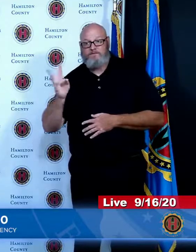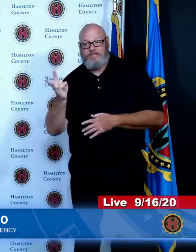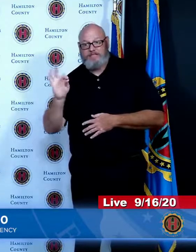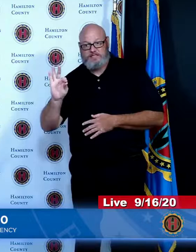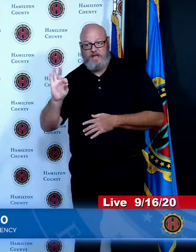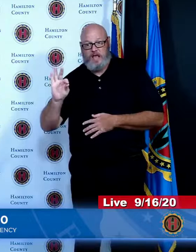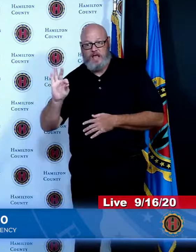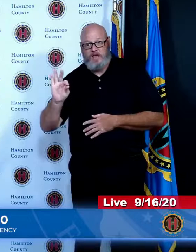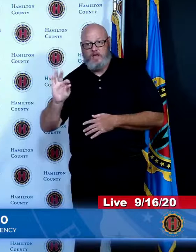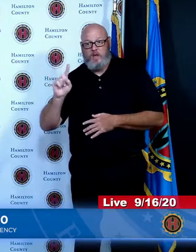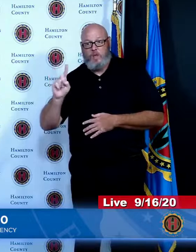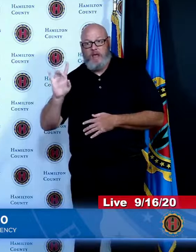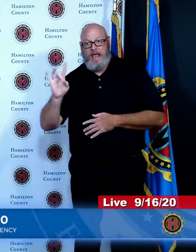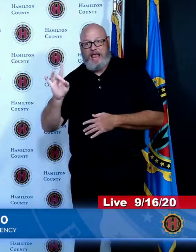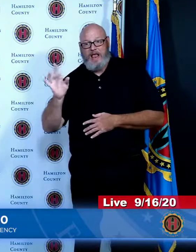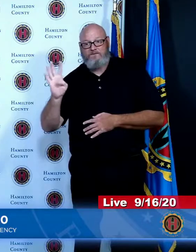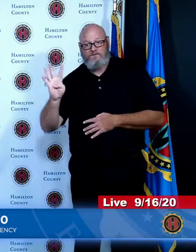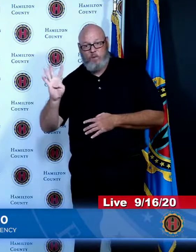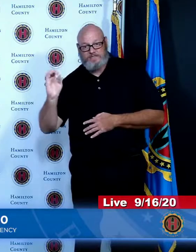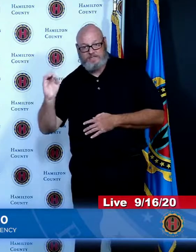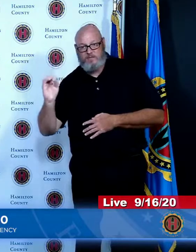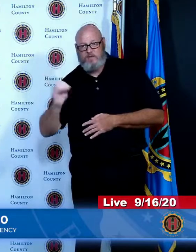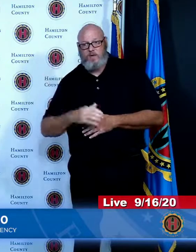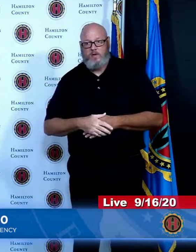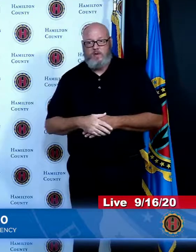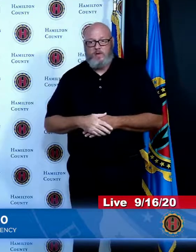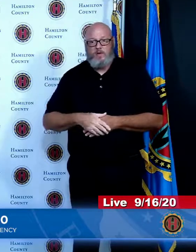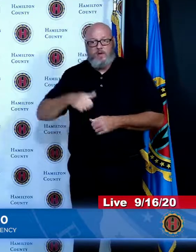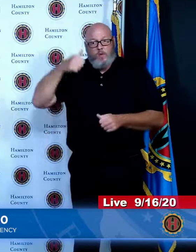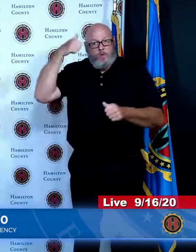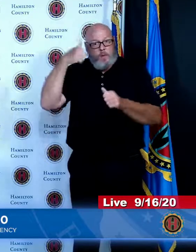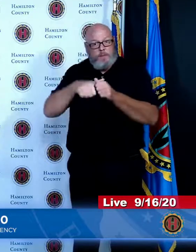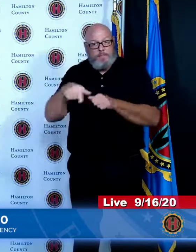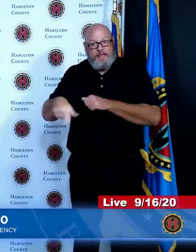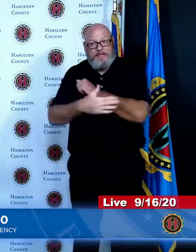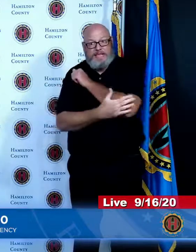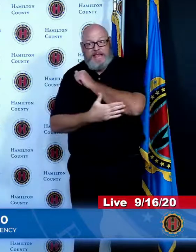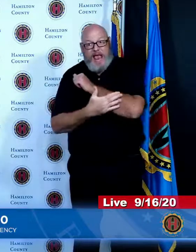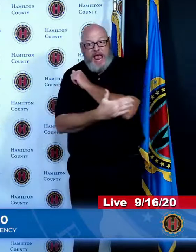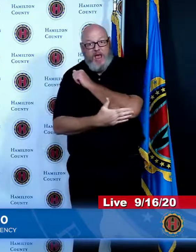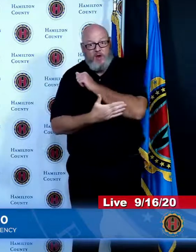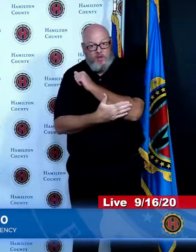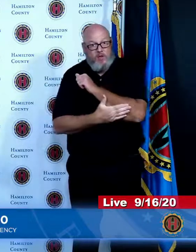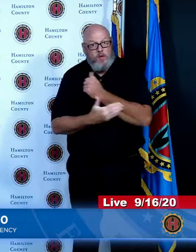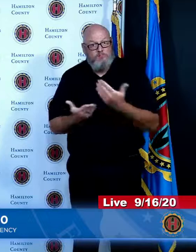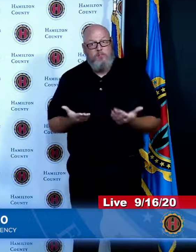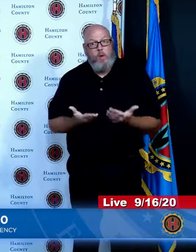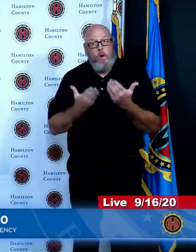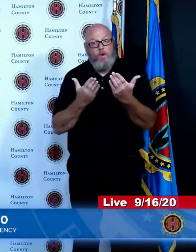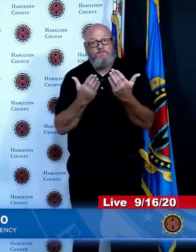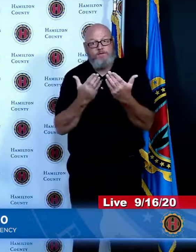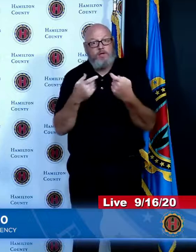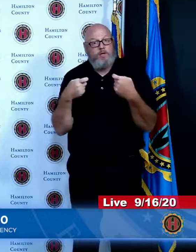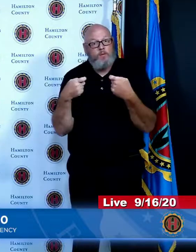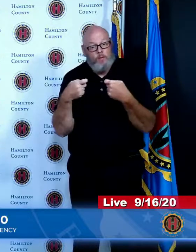county's website remember the county is offering rental and utility assistance for residents of Hamilton County